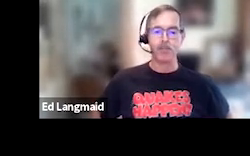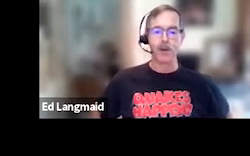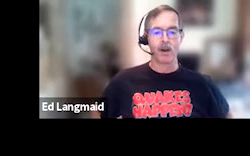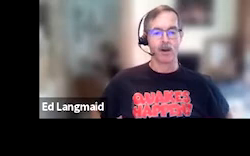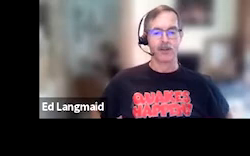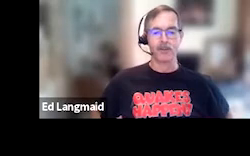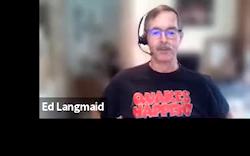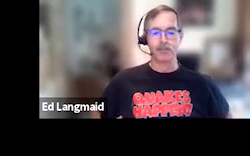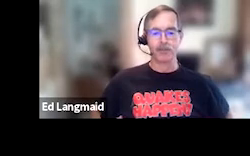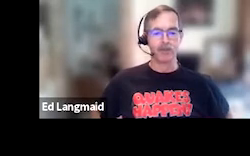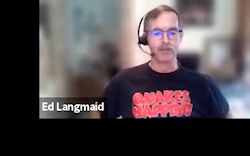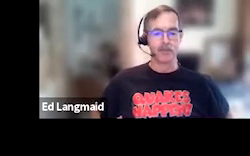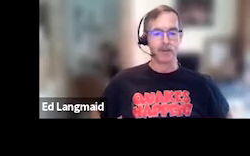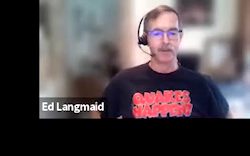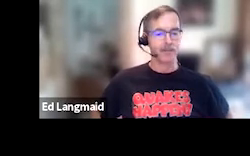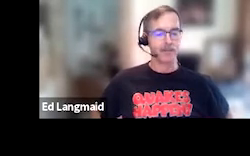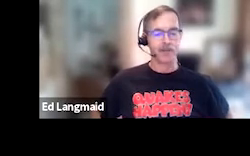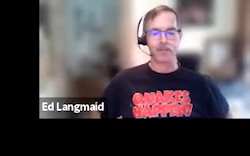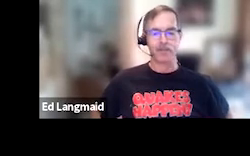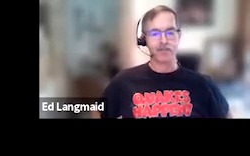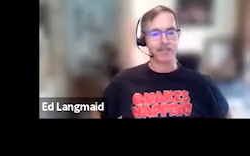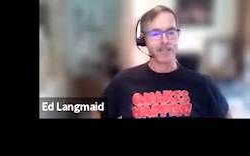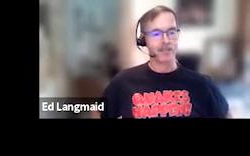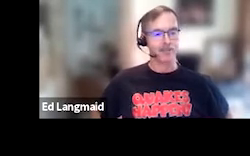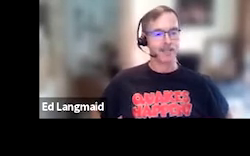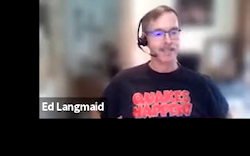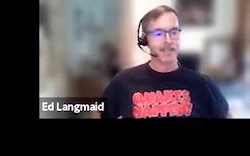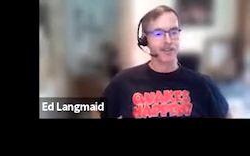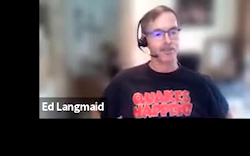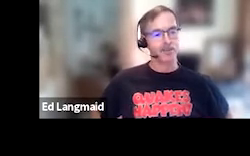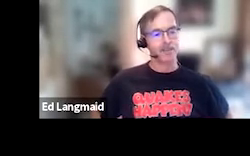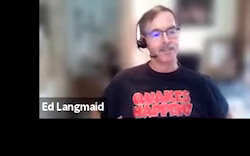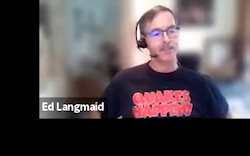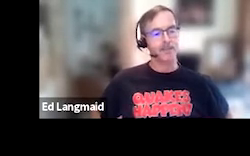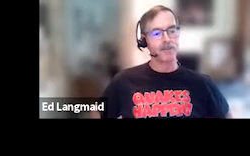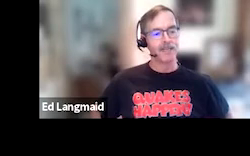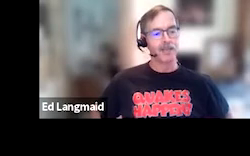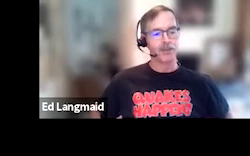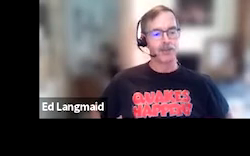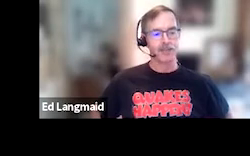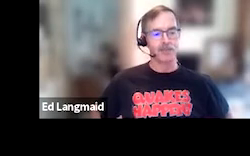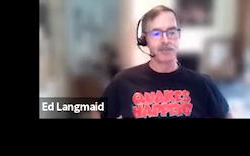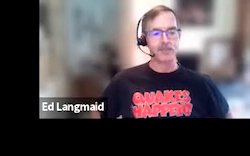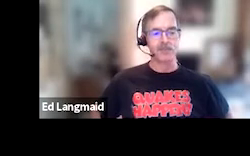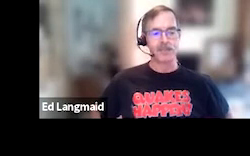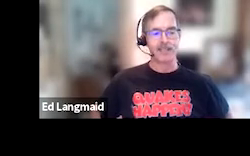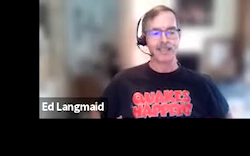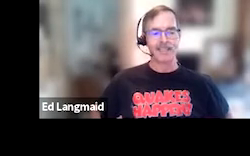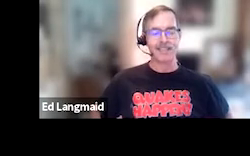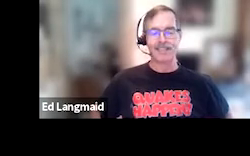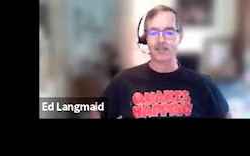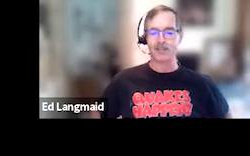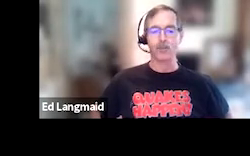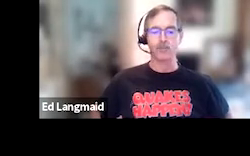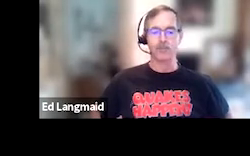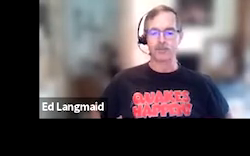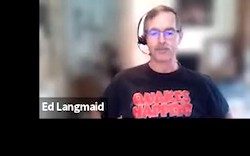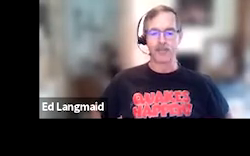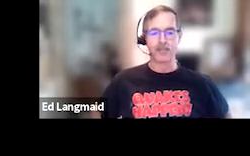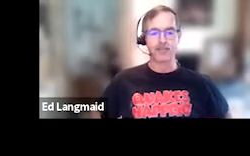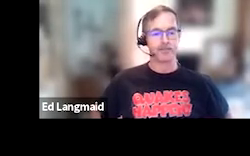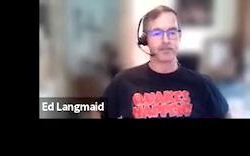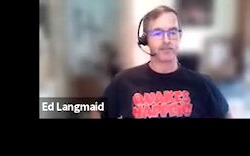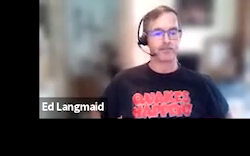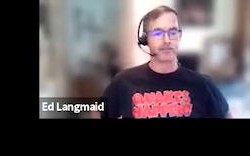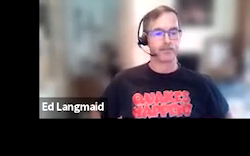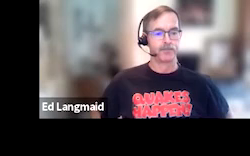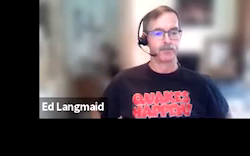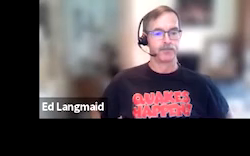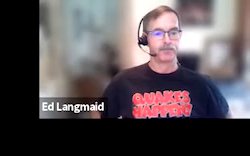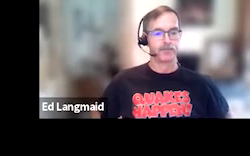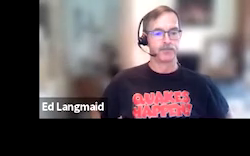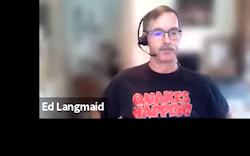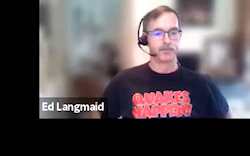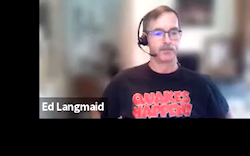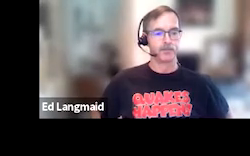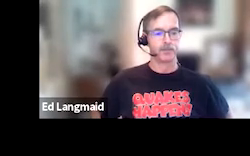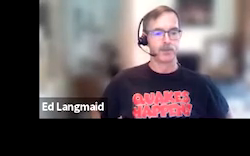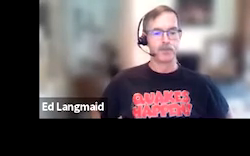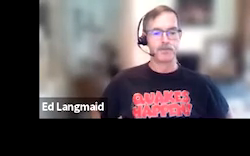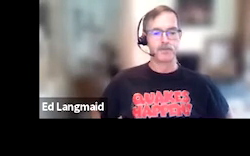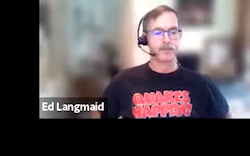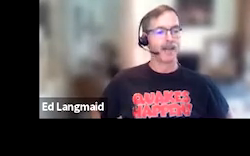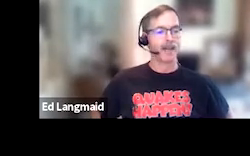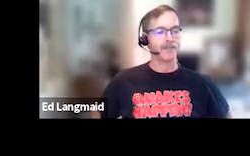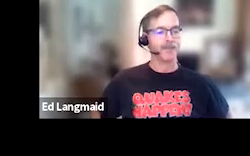Ed Langmaid: And from seaworld and from downtown San Diego our mission is to help our Community prepare respond and recover from disasters in our Community that has about 30,000 residents and 10,000 homes next.